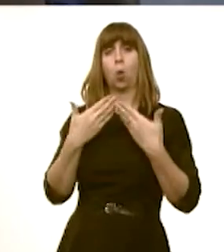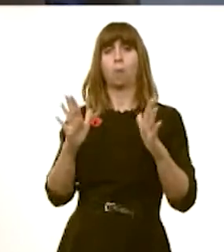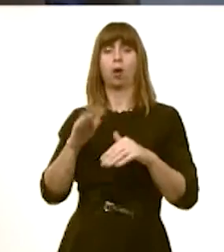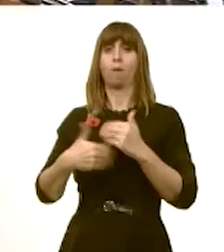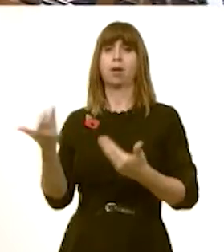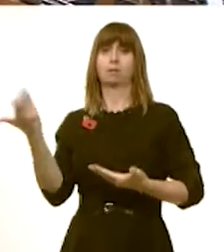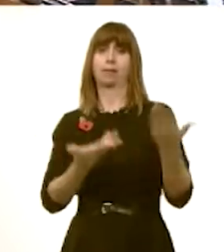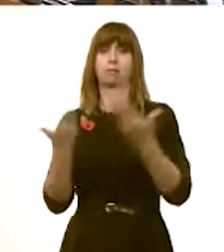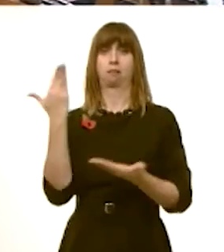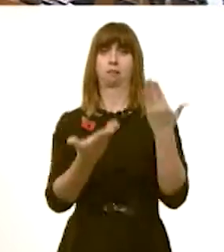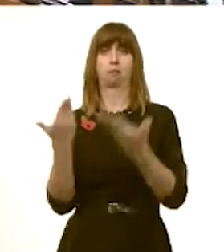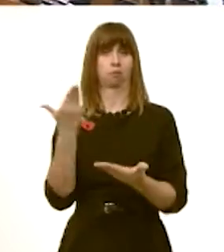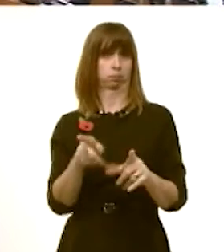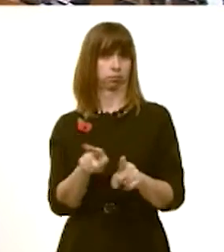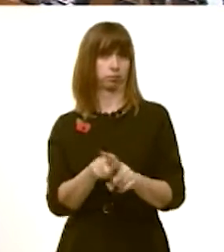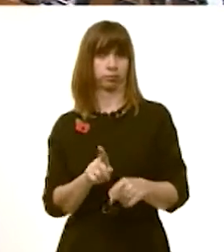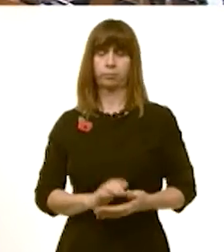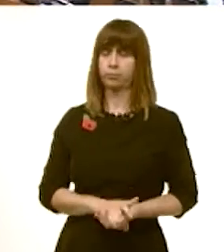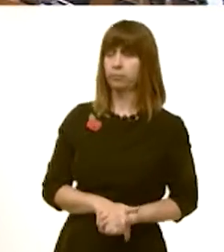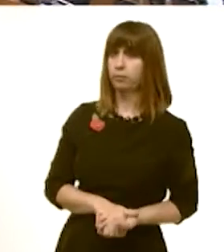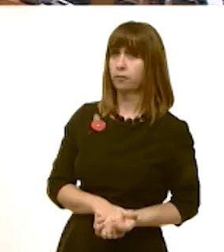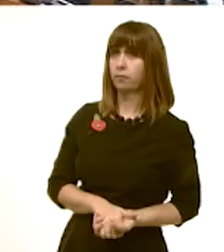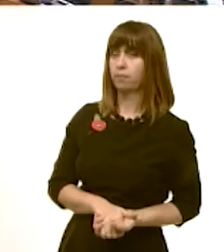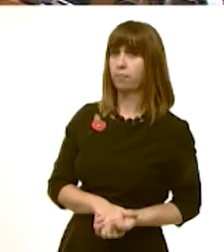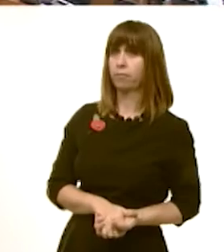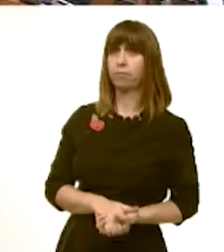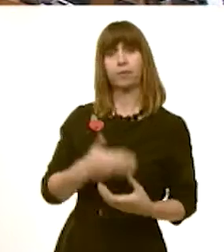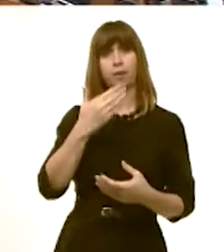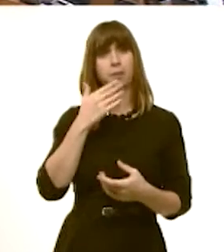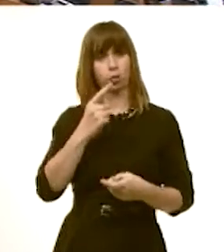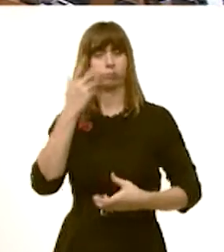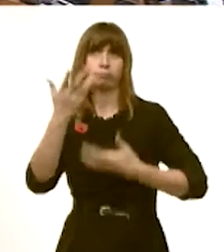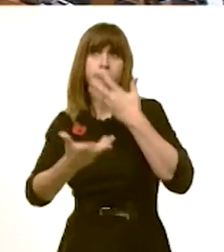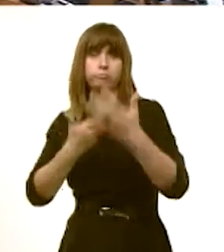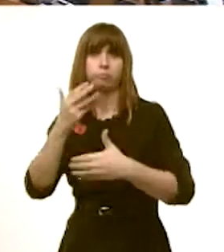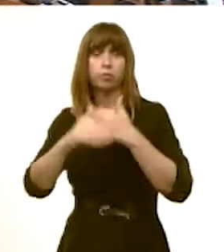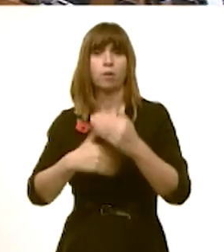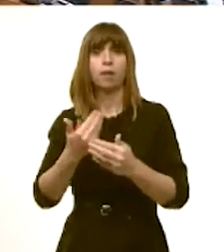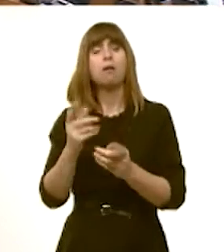Will the First Minister make a statement on the importance of economic links between north